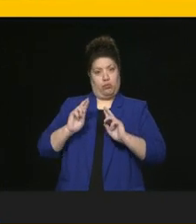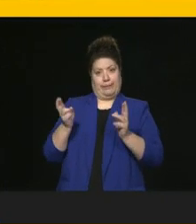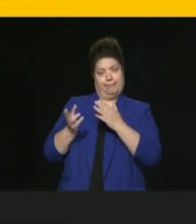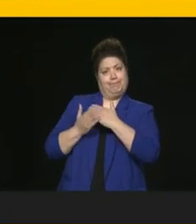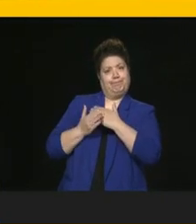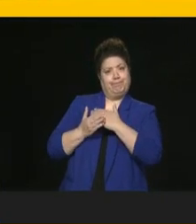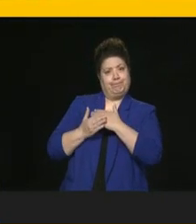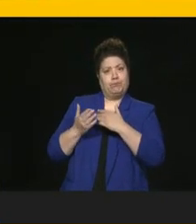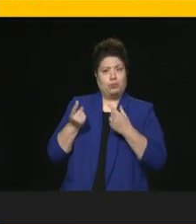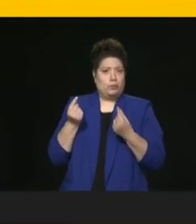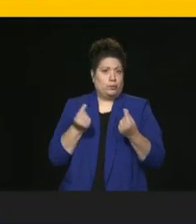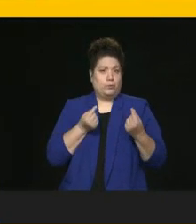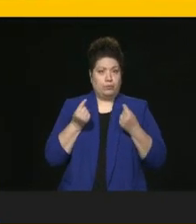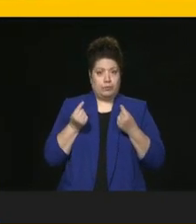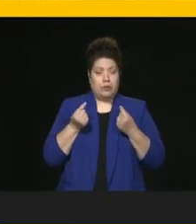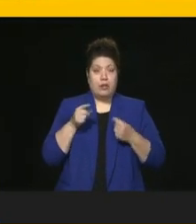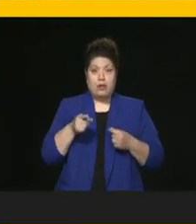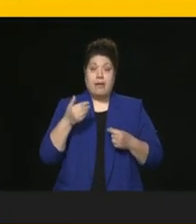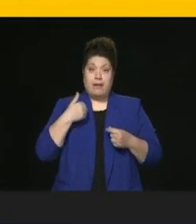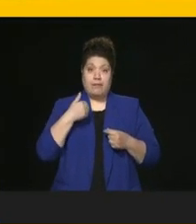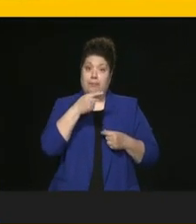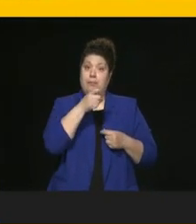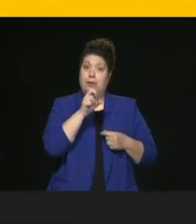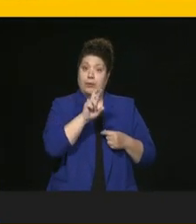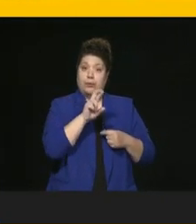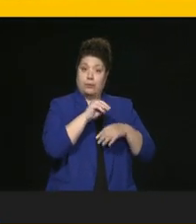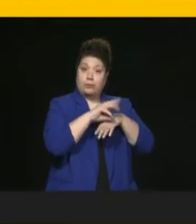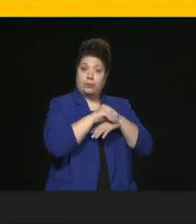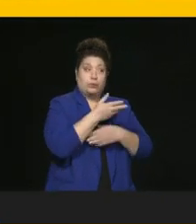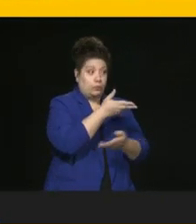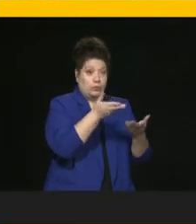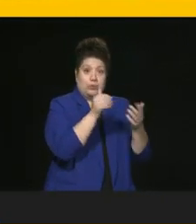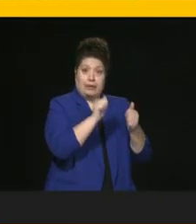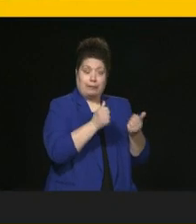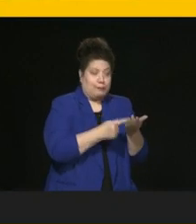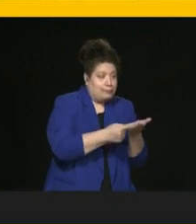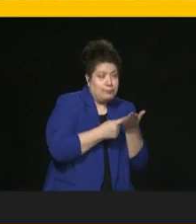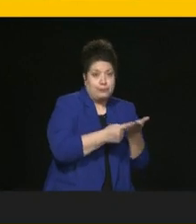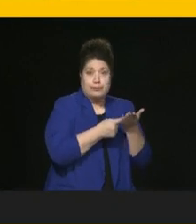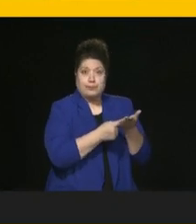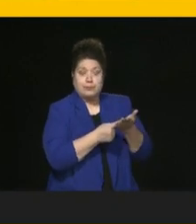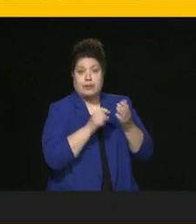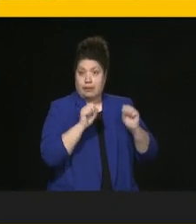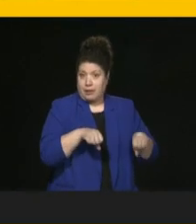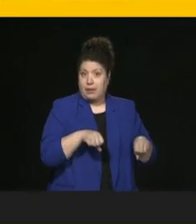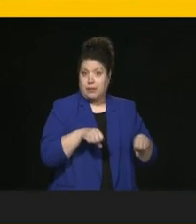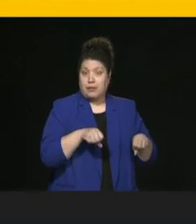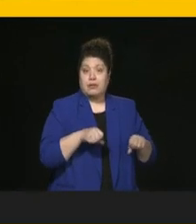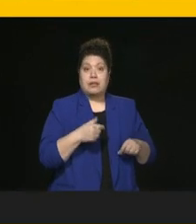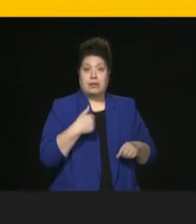SOMETHING THERE FOR YOU. THE OPTIONS INCLUDE AN ONLINE PEER COMMUNITY TO TALK AND SHARE